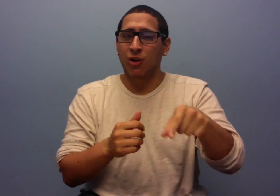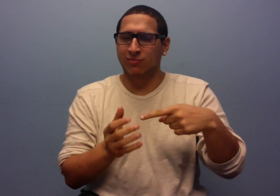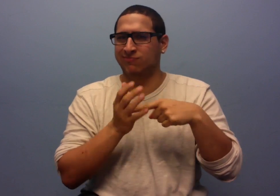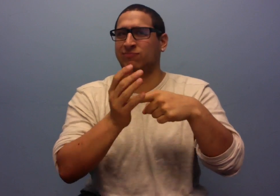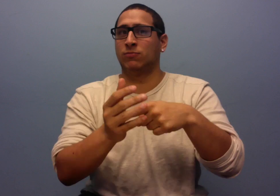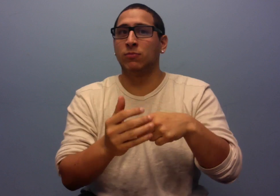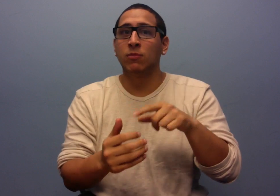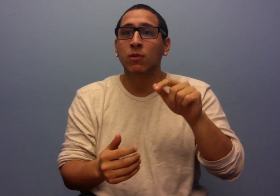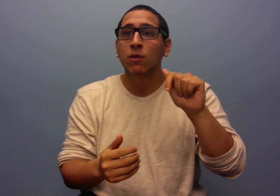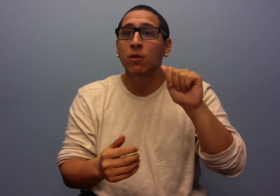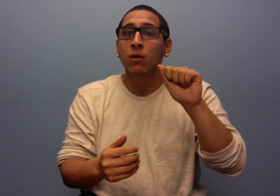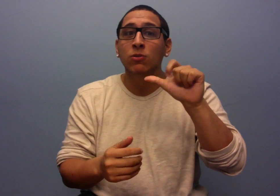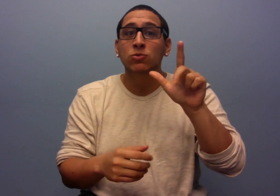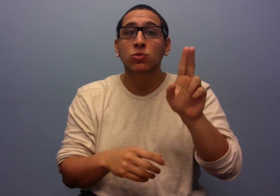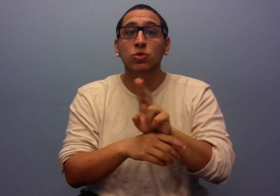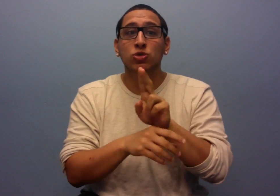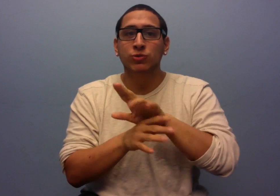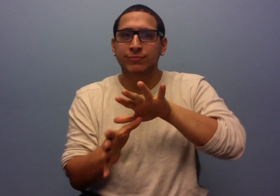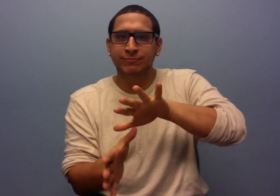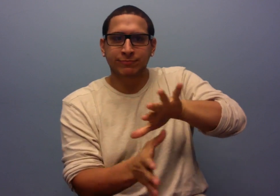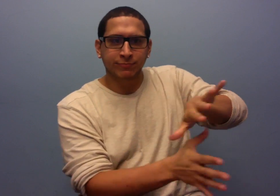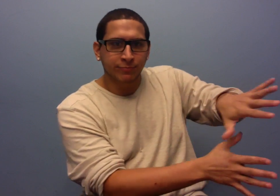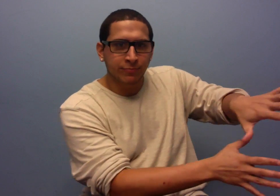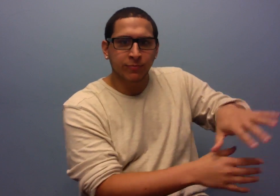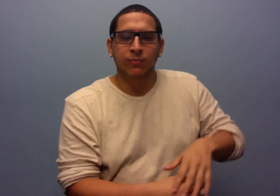This letter put ASL users in a dark corner.